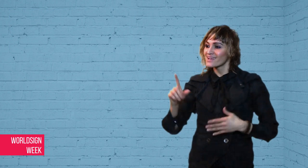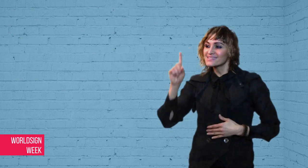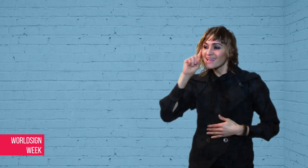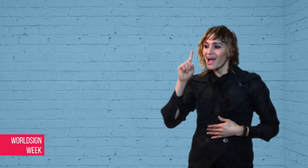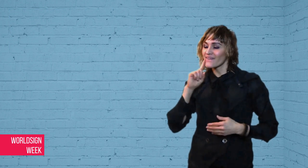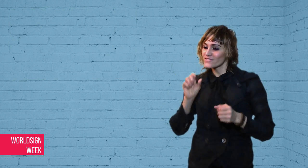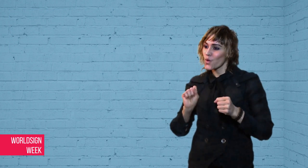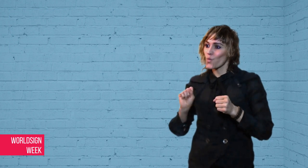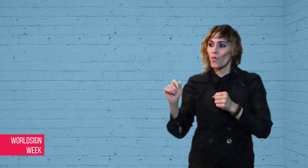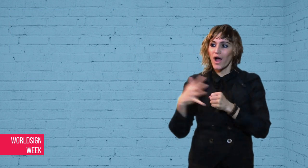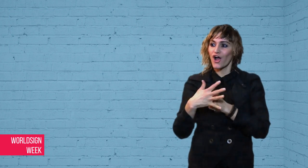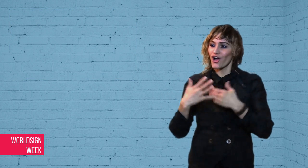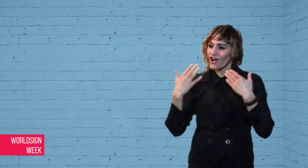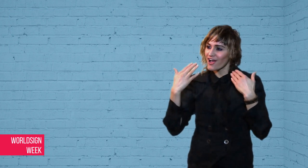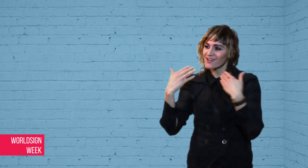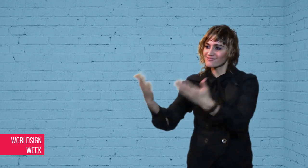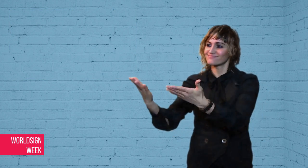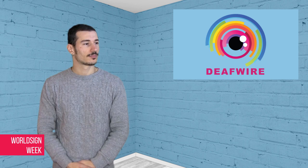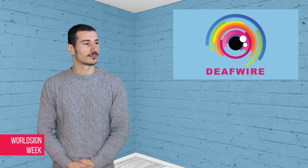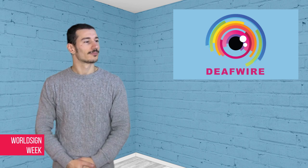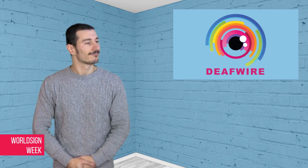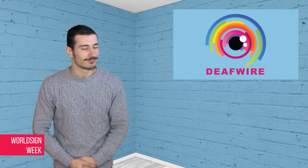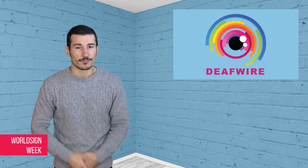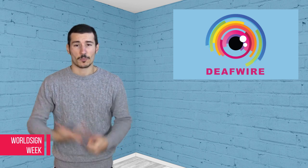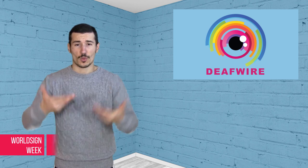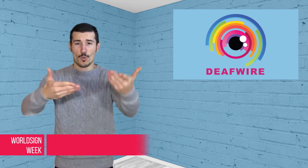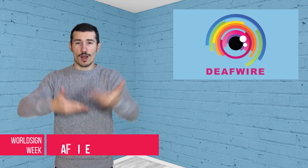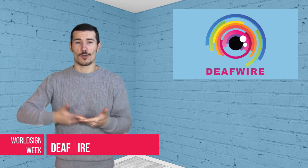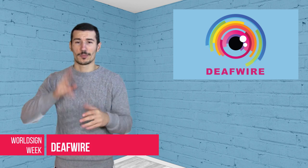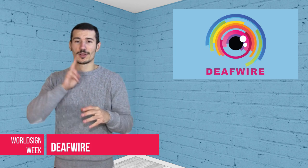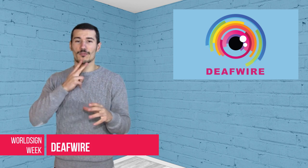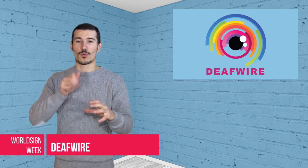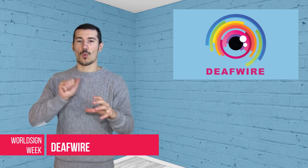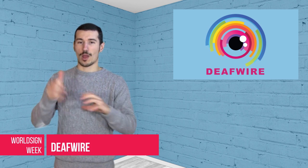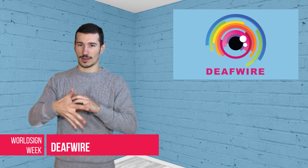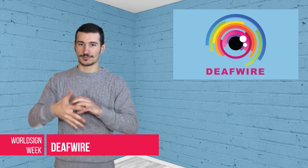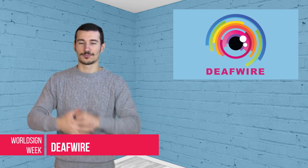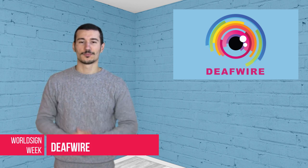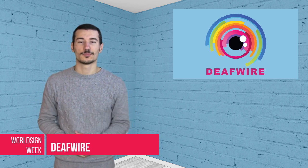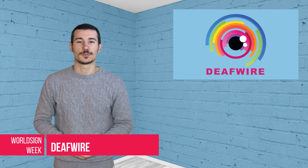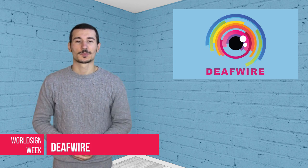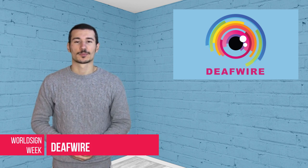DeafWire!. Alessio: Ah Welcome to DeafWire,